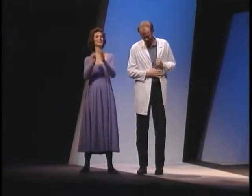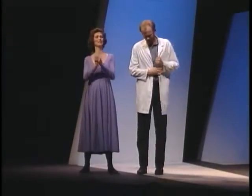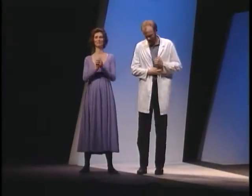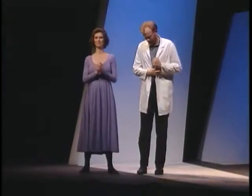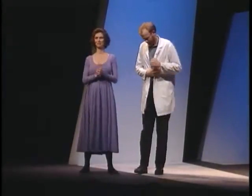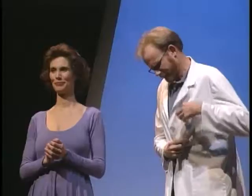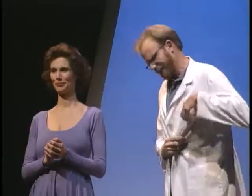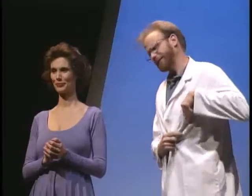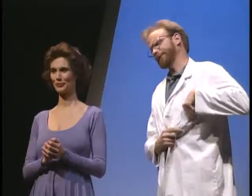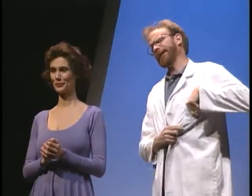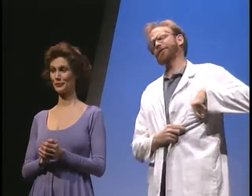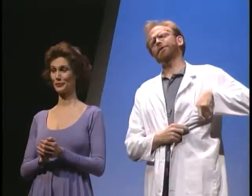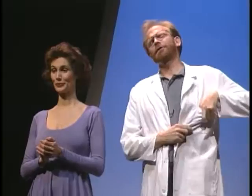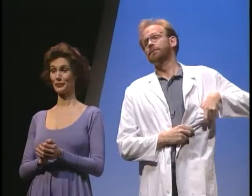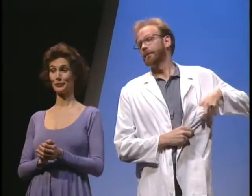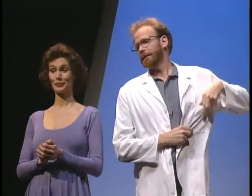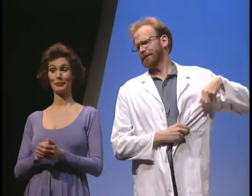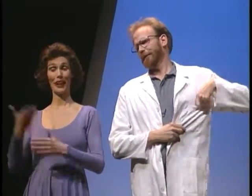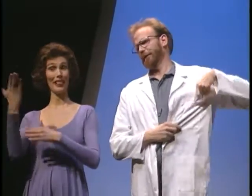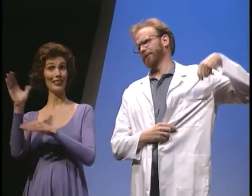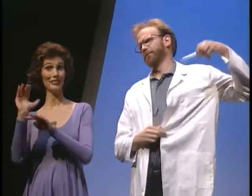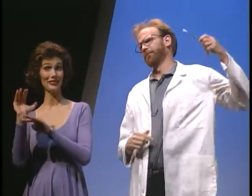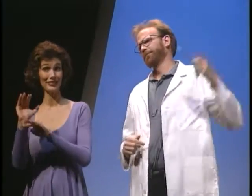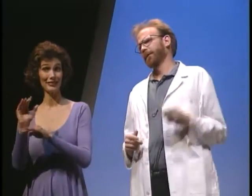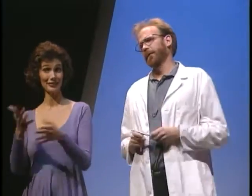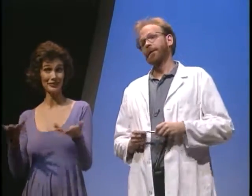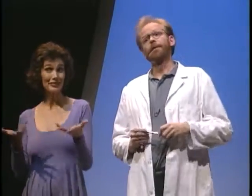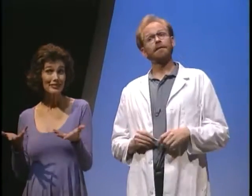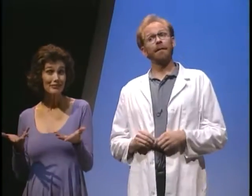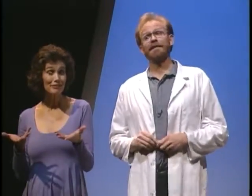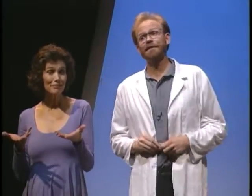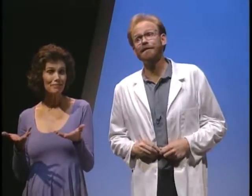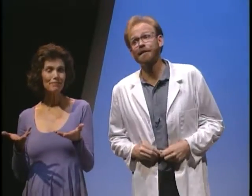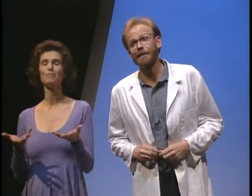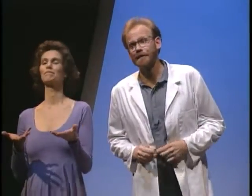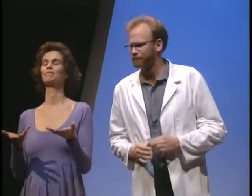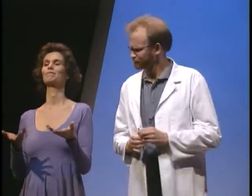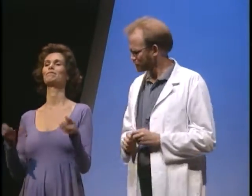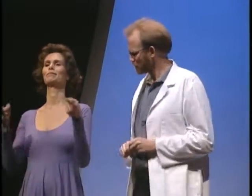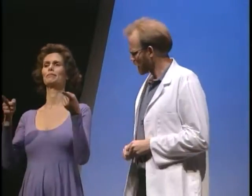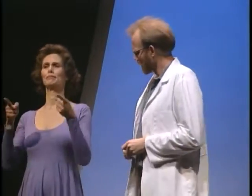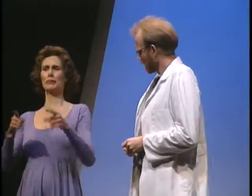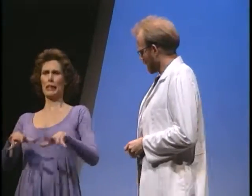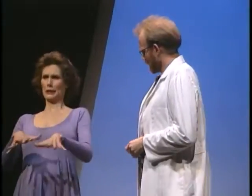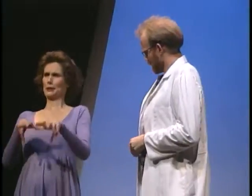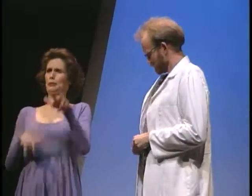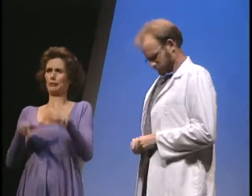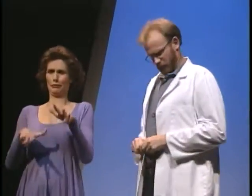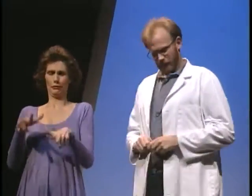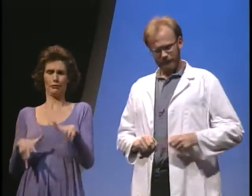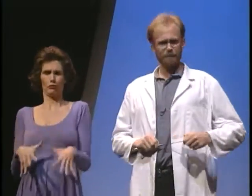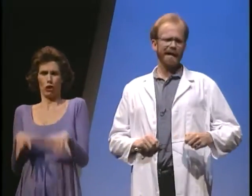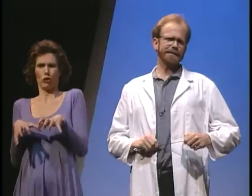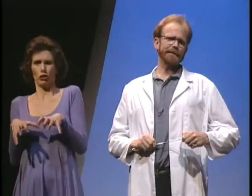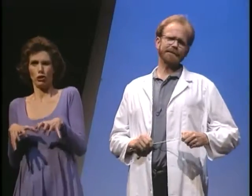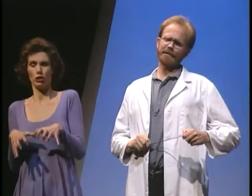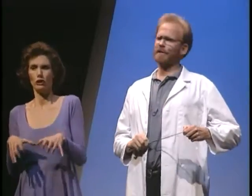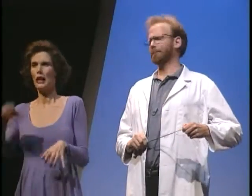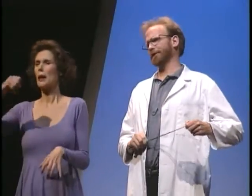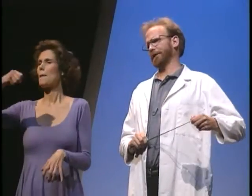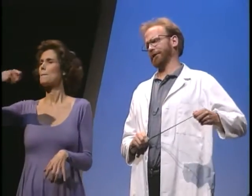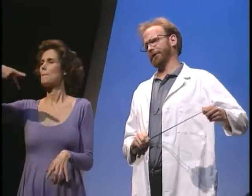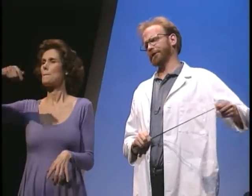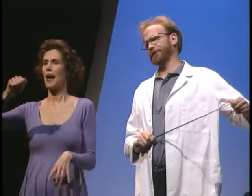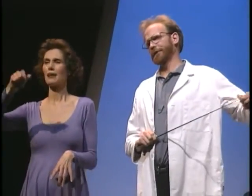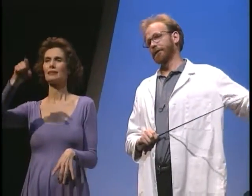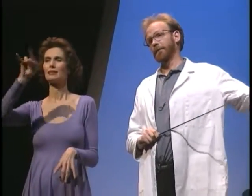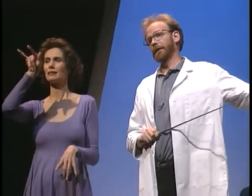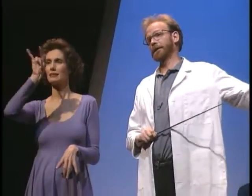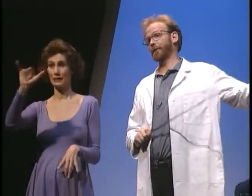tonight's lecture is on spasticity spasticity in movie theaters is the